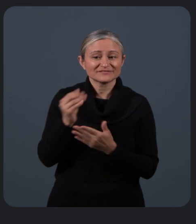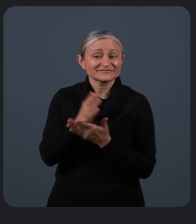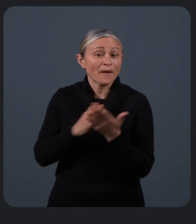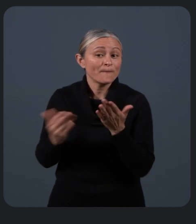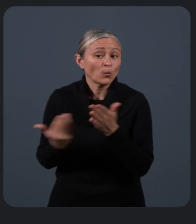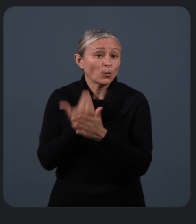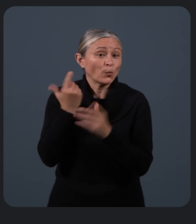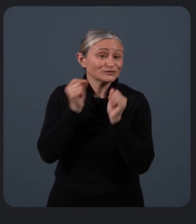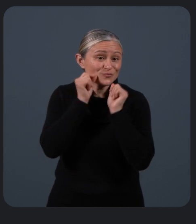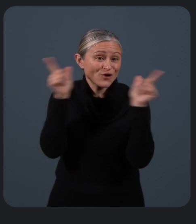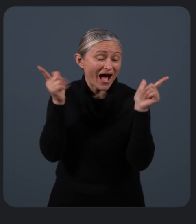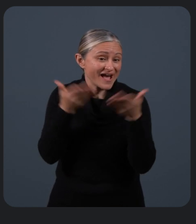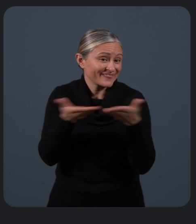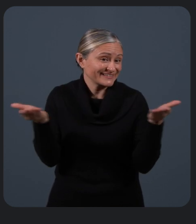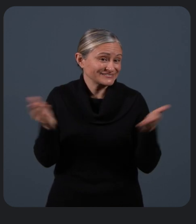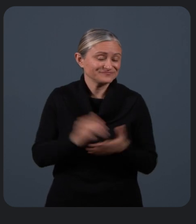And, of course, the learning doesn't